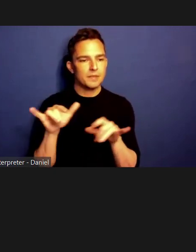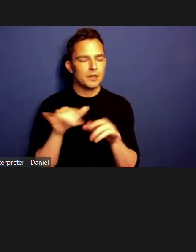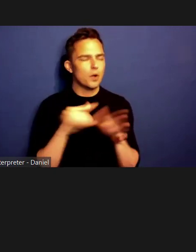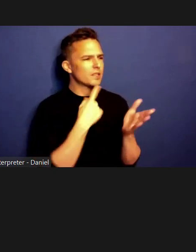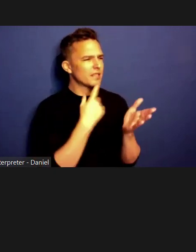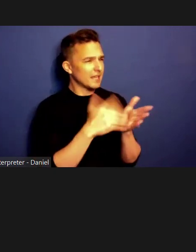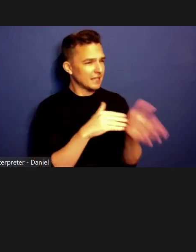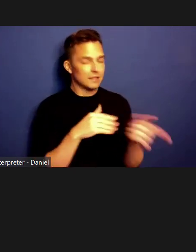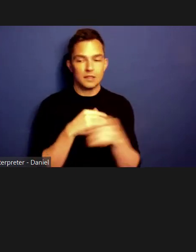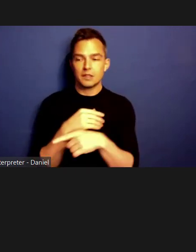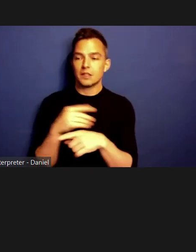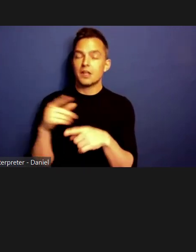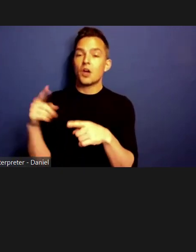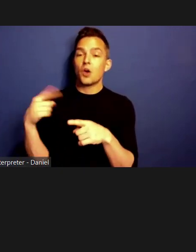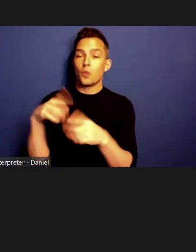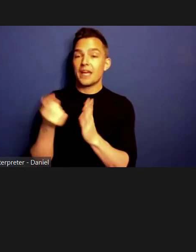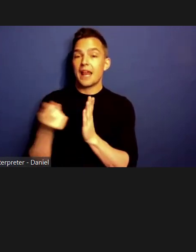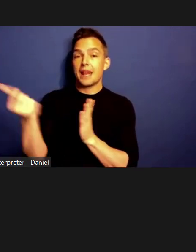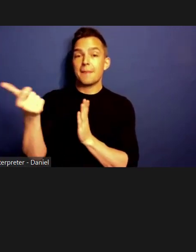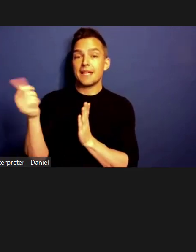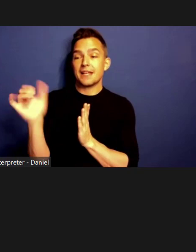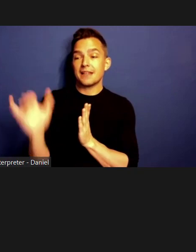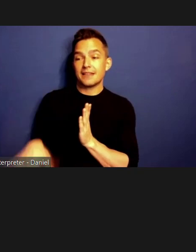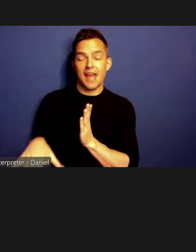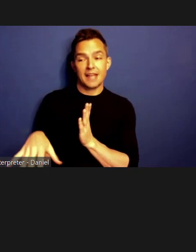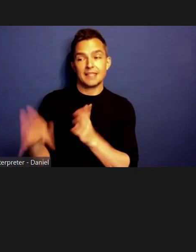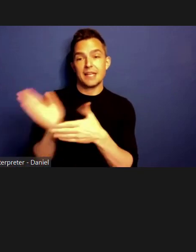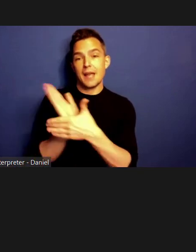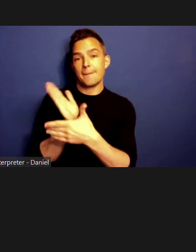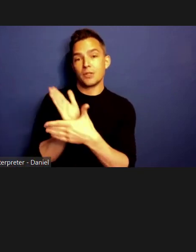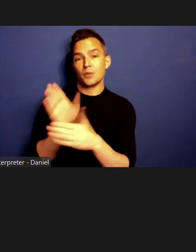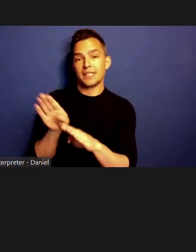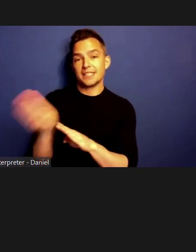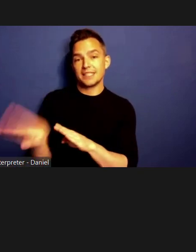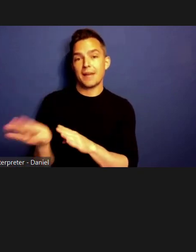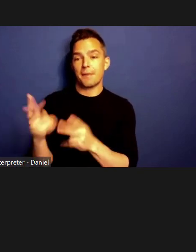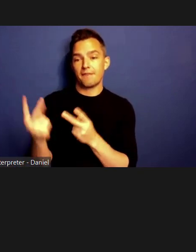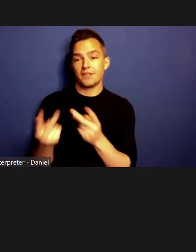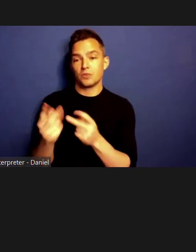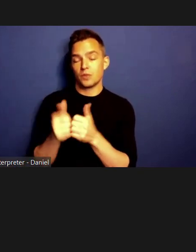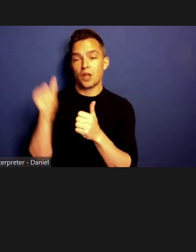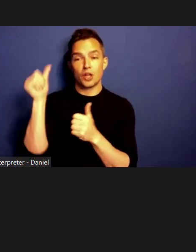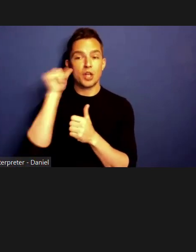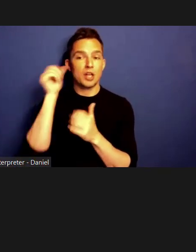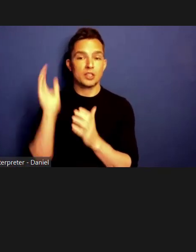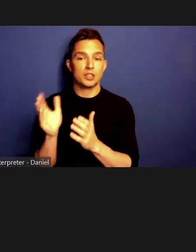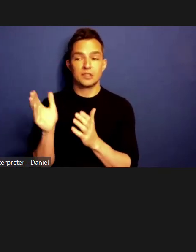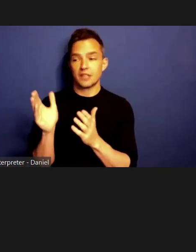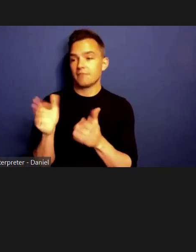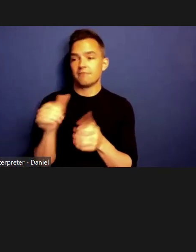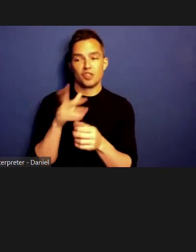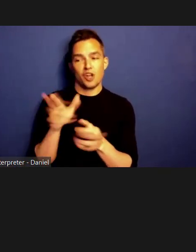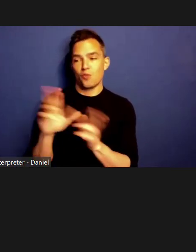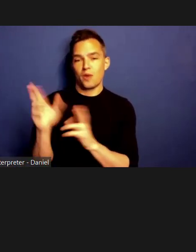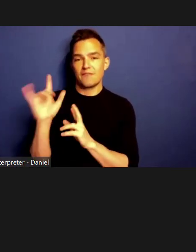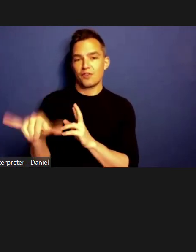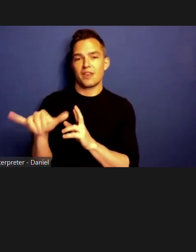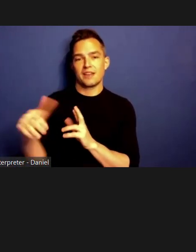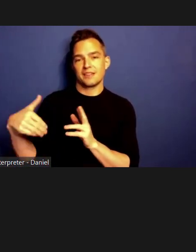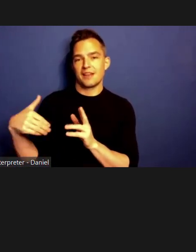Foust: We eliminate in between step with the visit with the audiologist that they are not quite ready for. William Eiserman: Right, right, exactly.